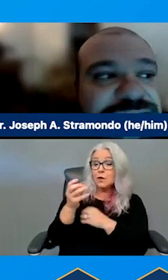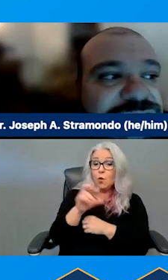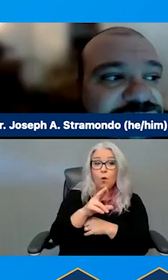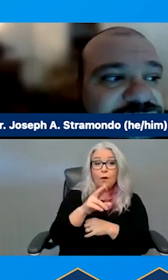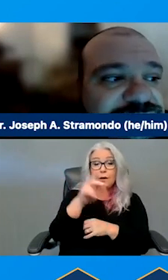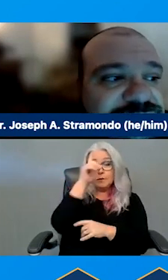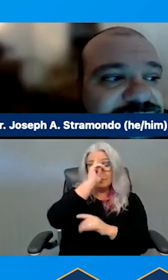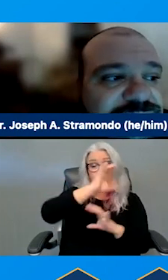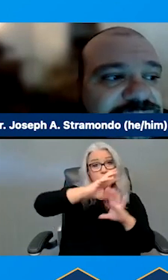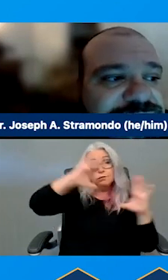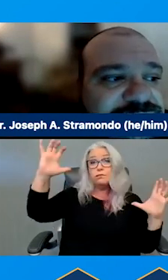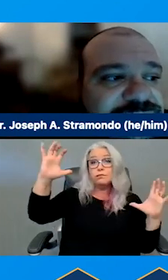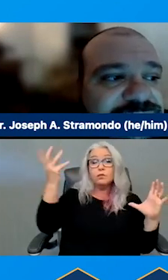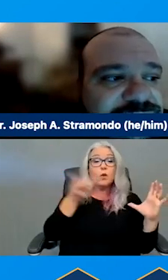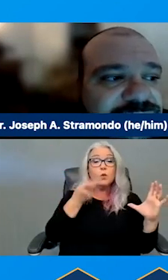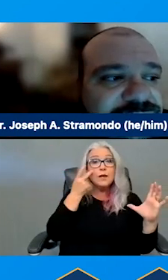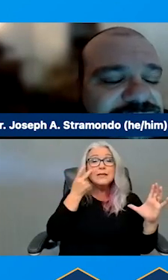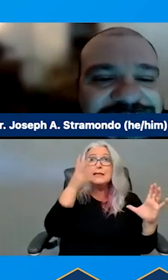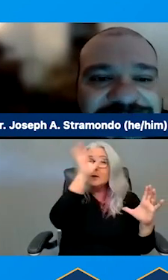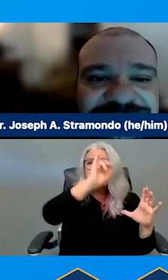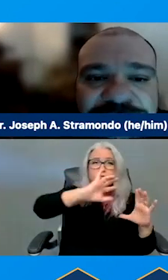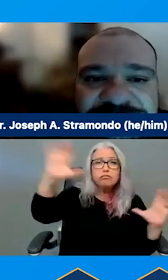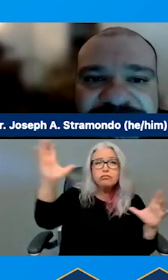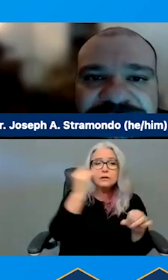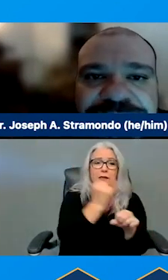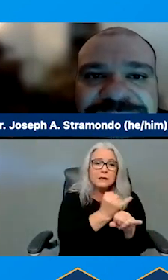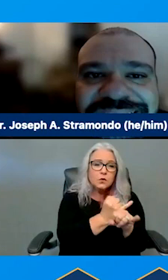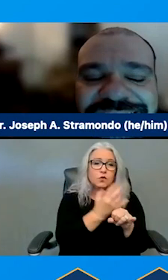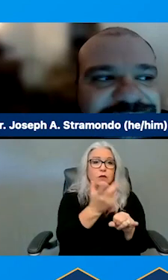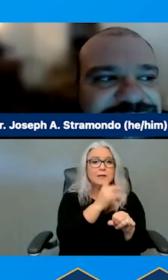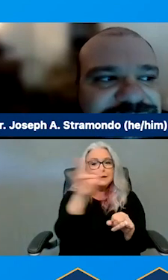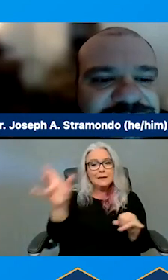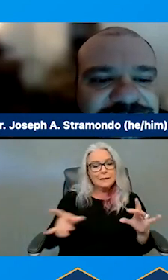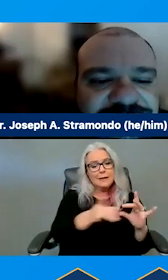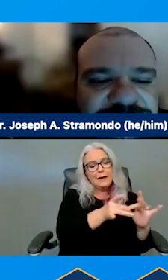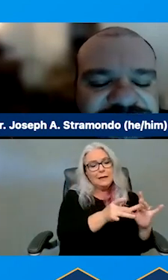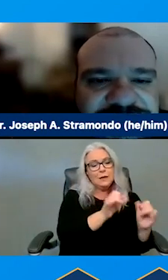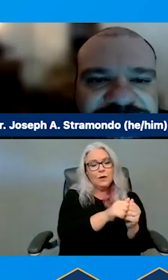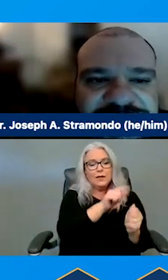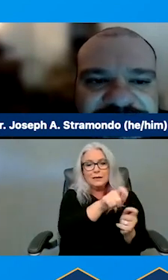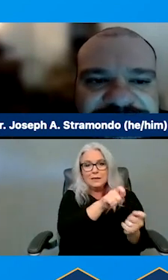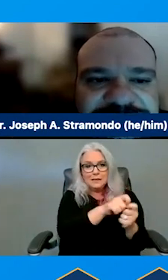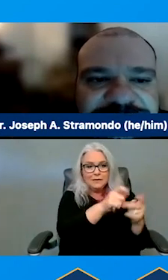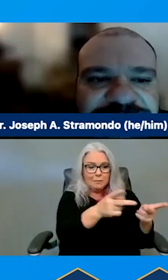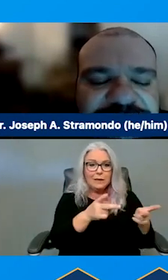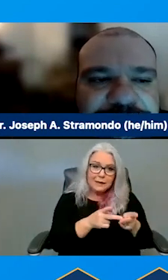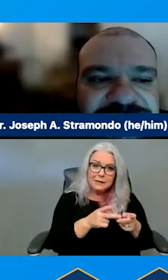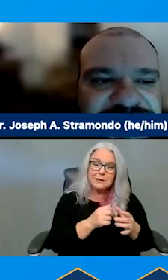think about institutions as being tied to particular places,